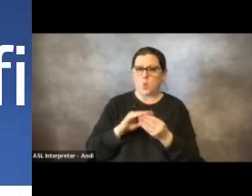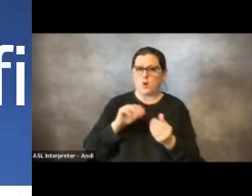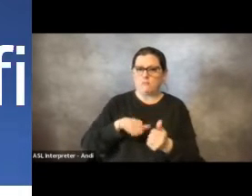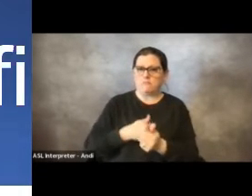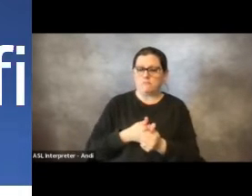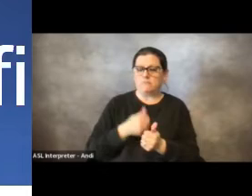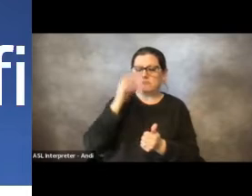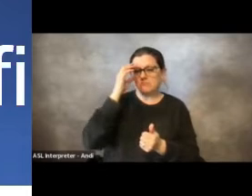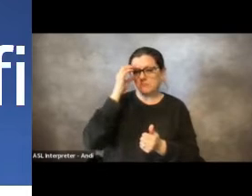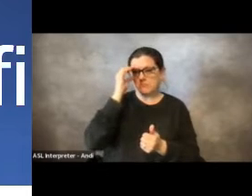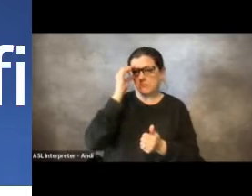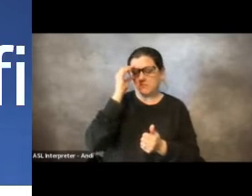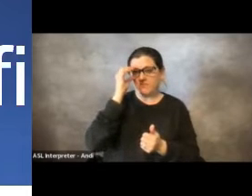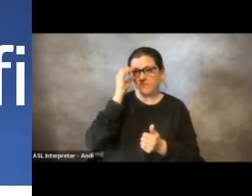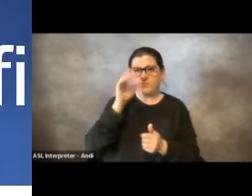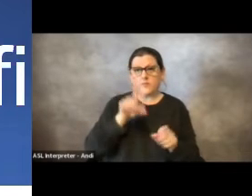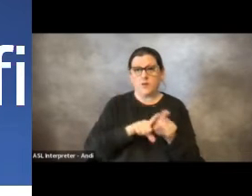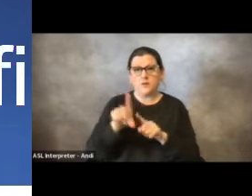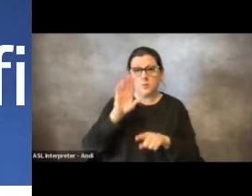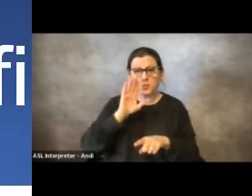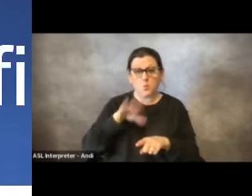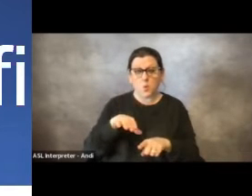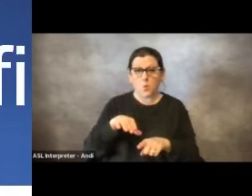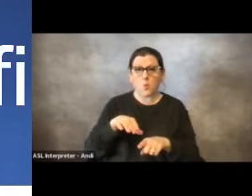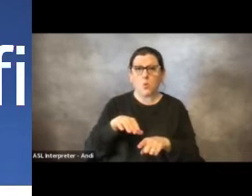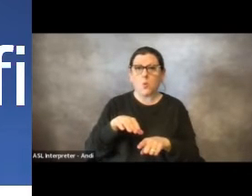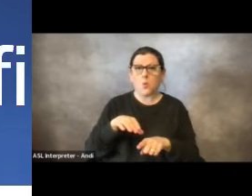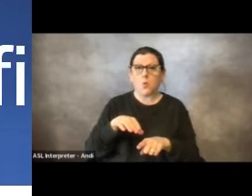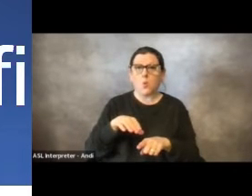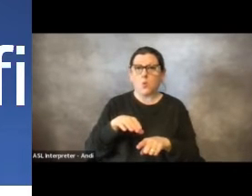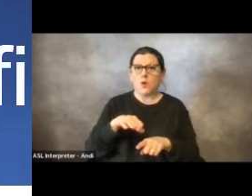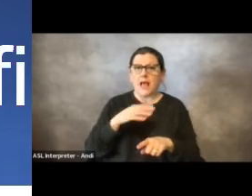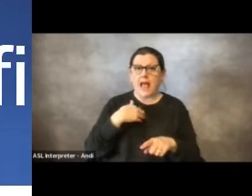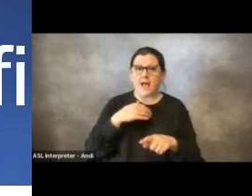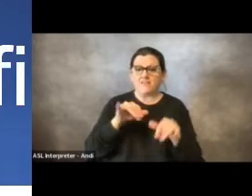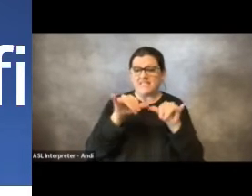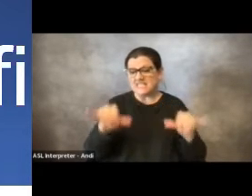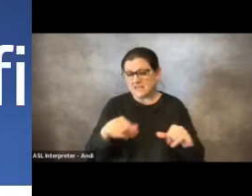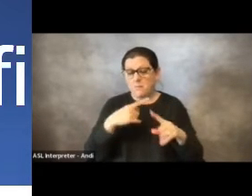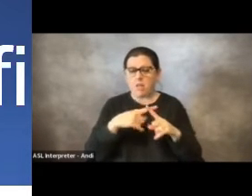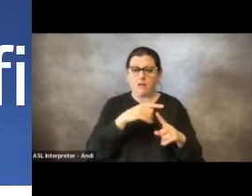then we know that, in addition to sort of the silos and the systems having an inability to